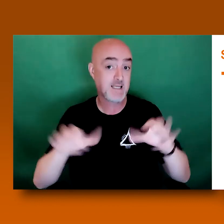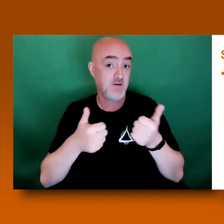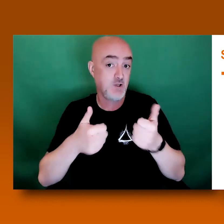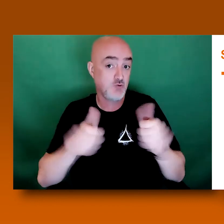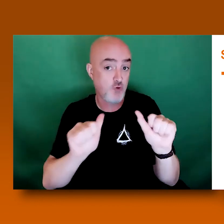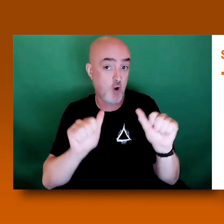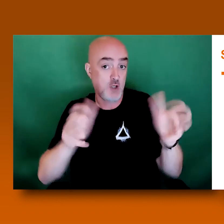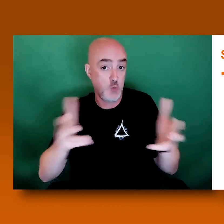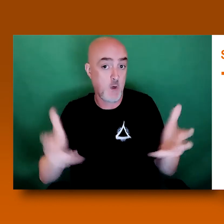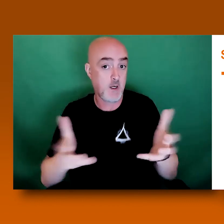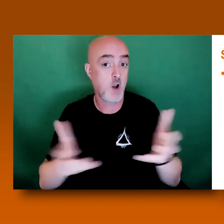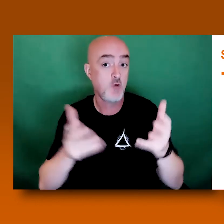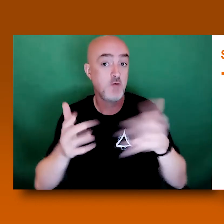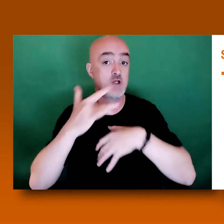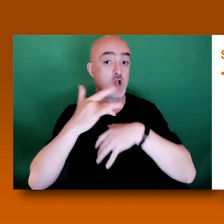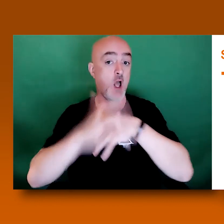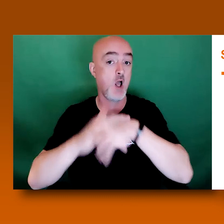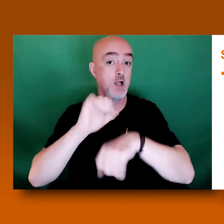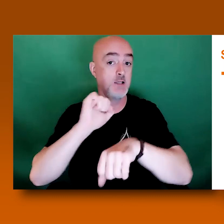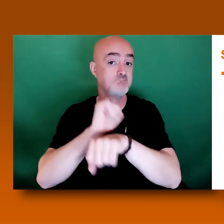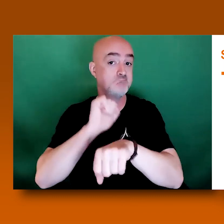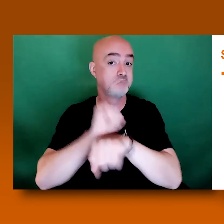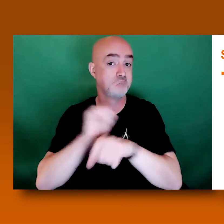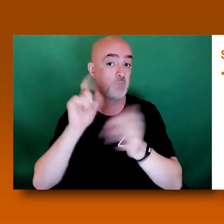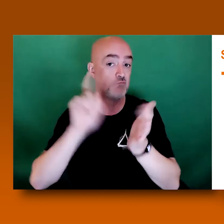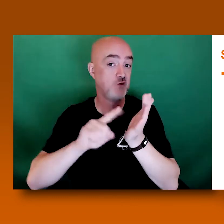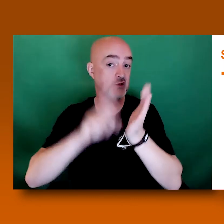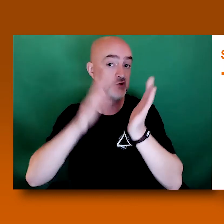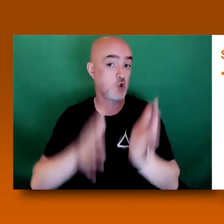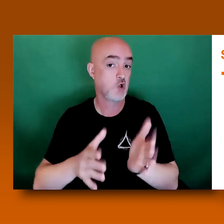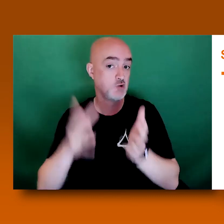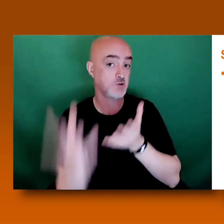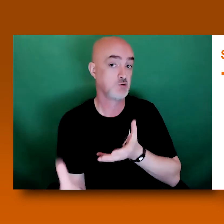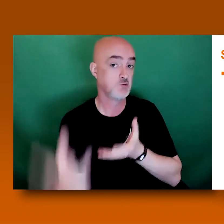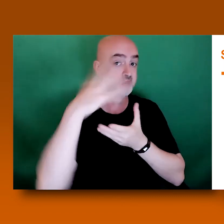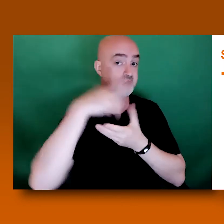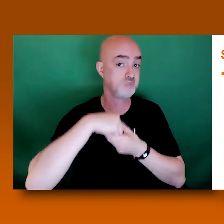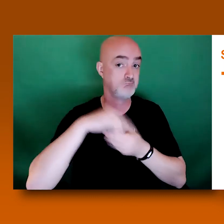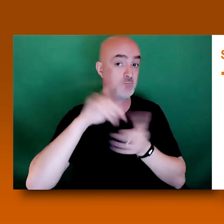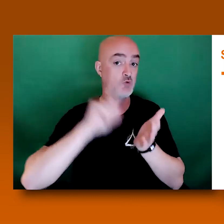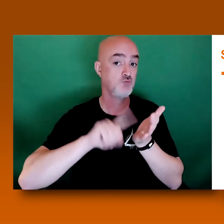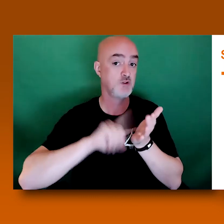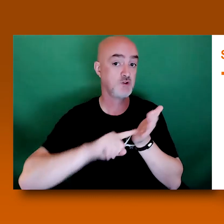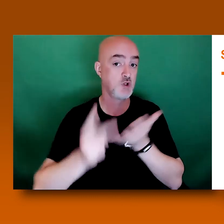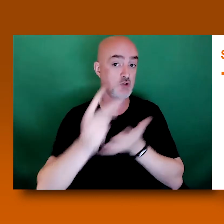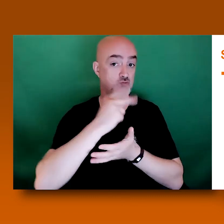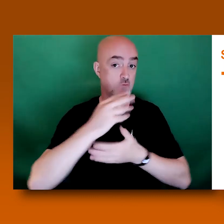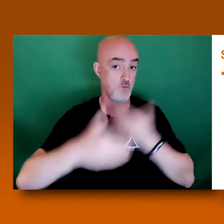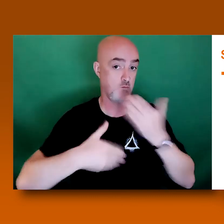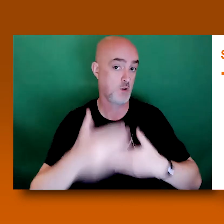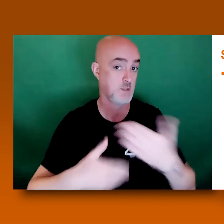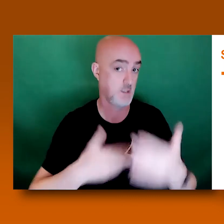And so, right now, they are actively trying to engage individuals of color